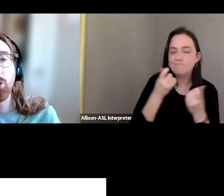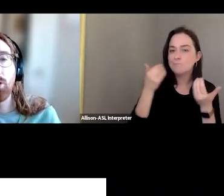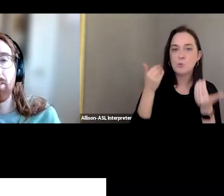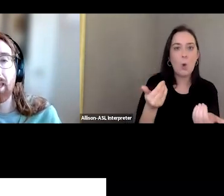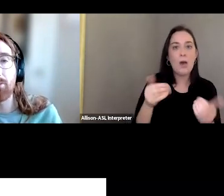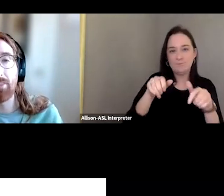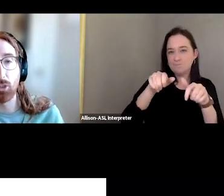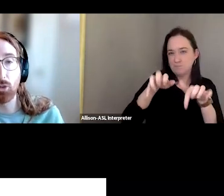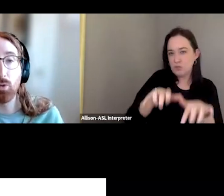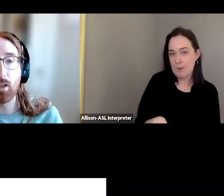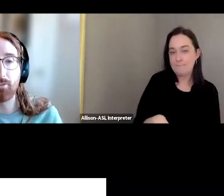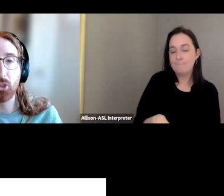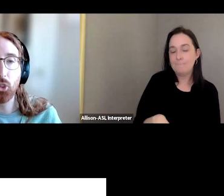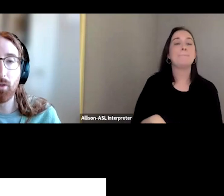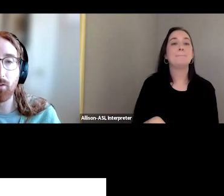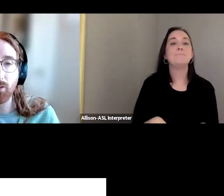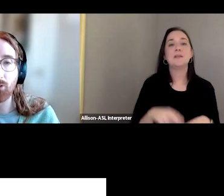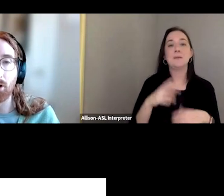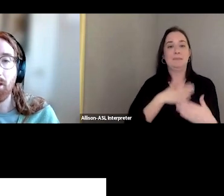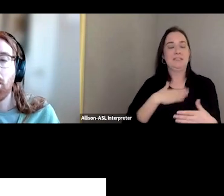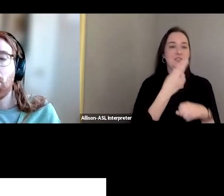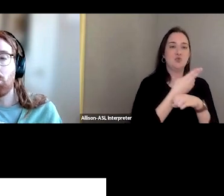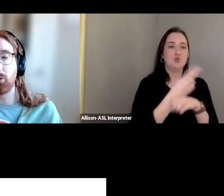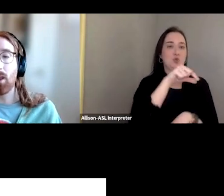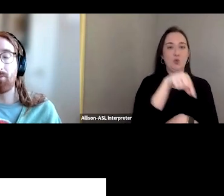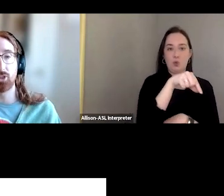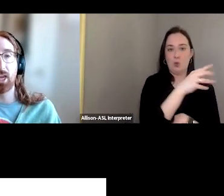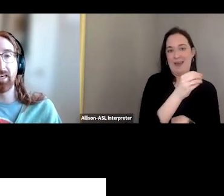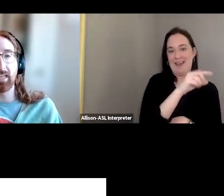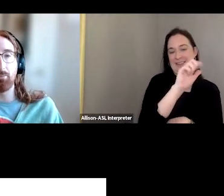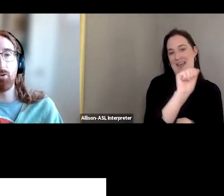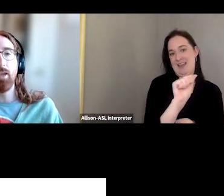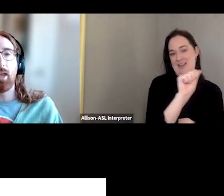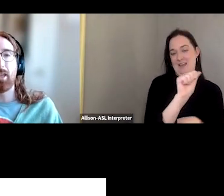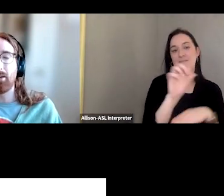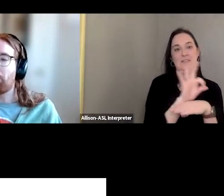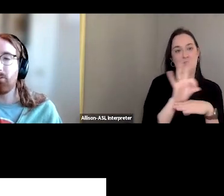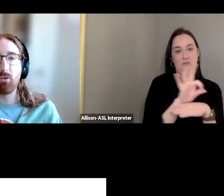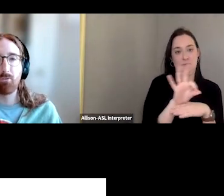but we do kindly ask that you utilize the Q&A feature. We do have the chat enabled and please